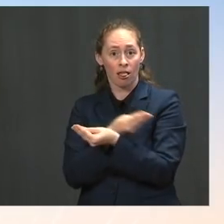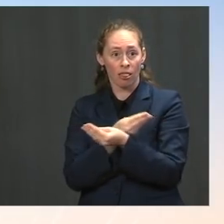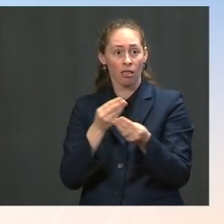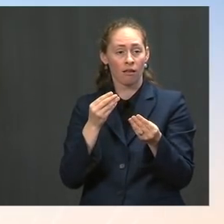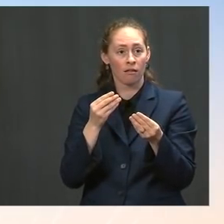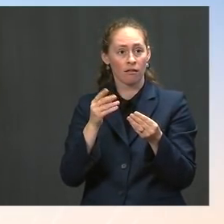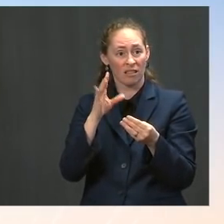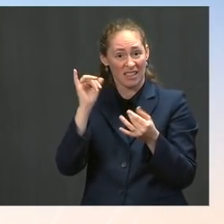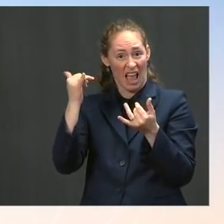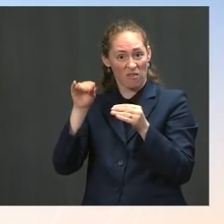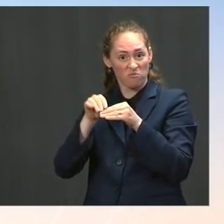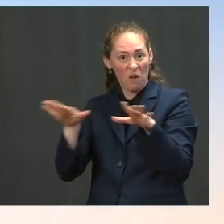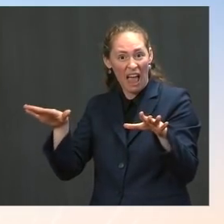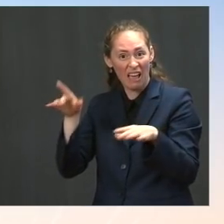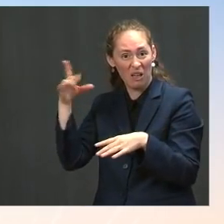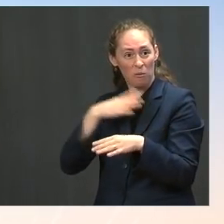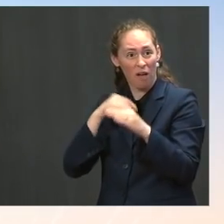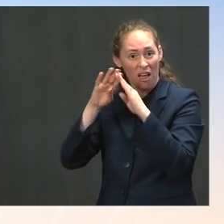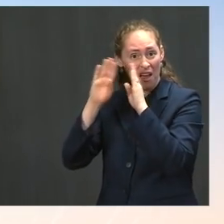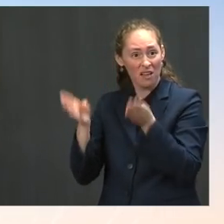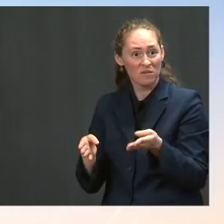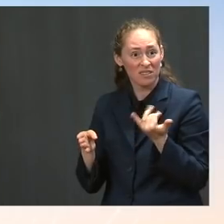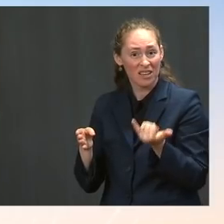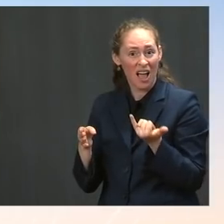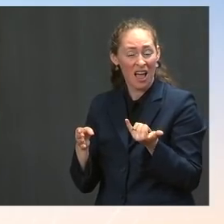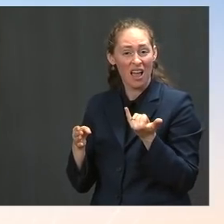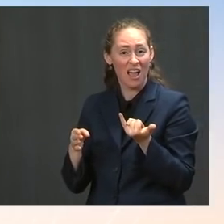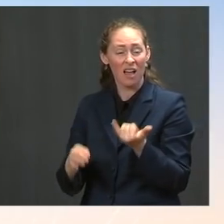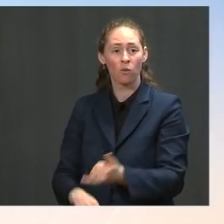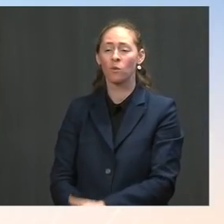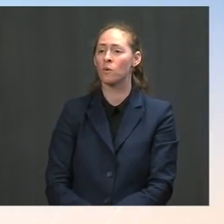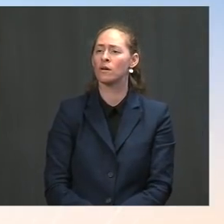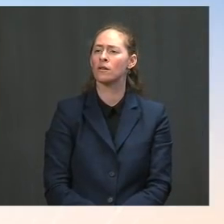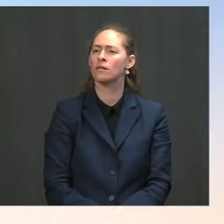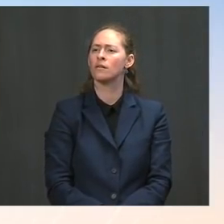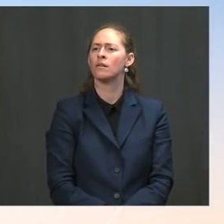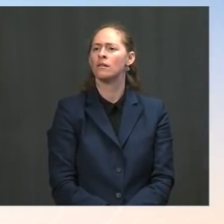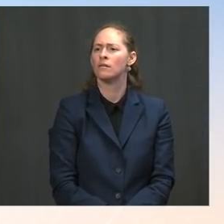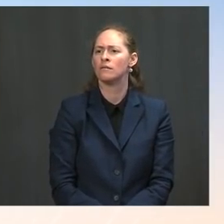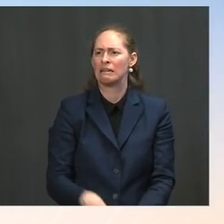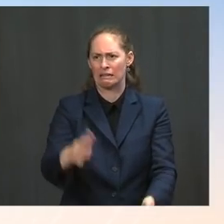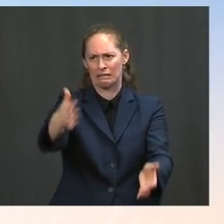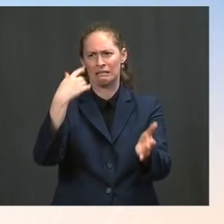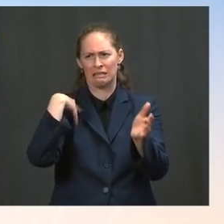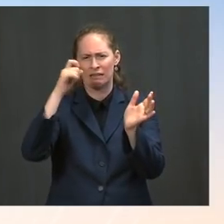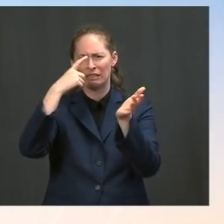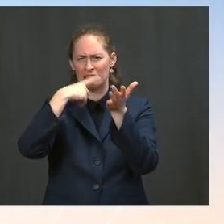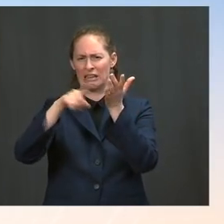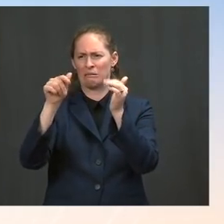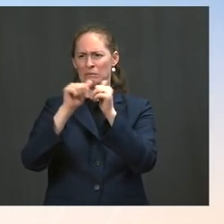through these breakthrough infections? Ms. Psaki: I would have to check with our team and see if that's been an issue. I don't have that data in front of me.